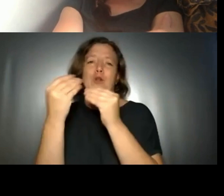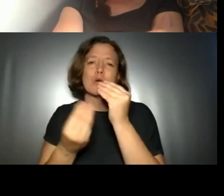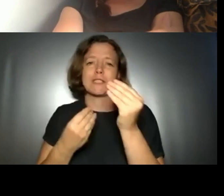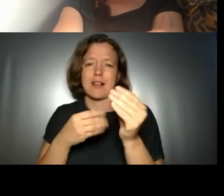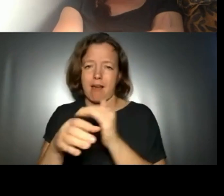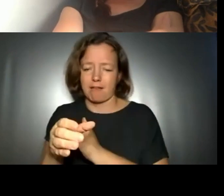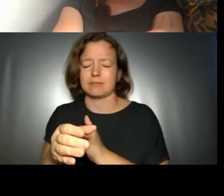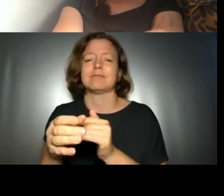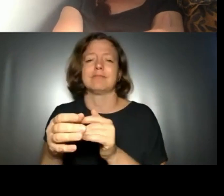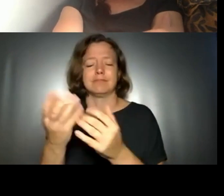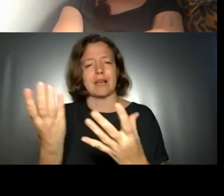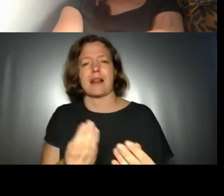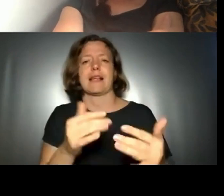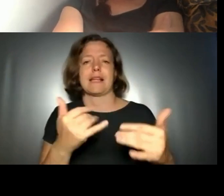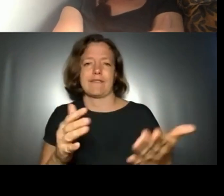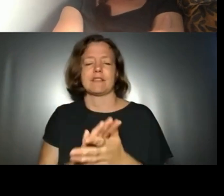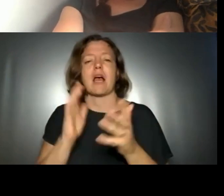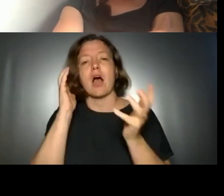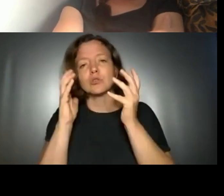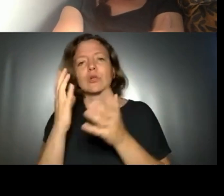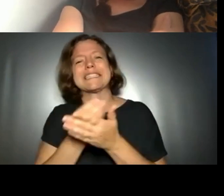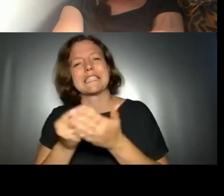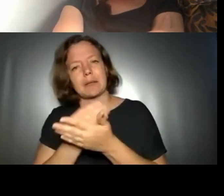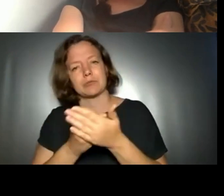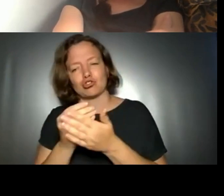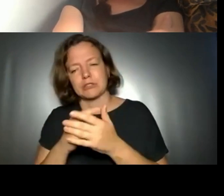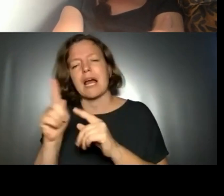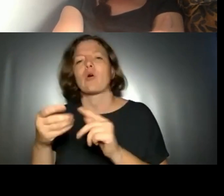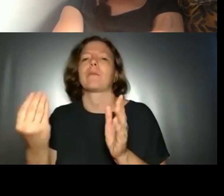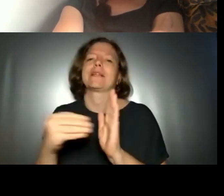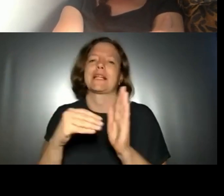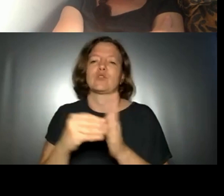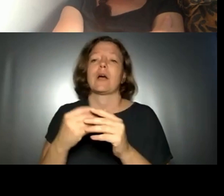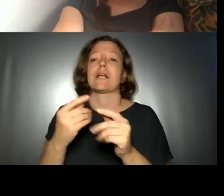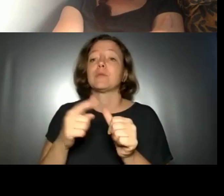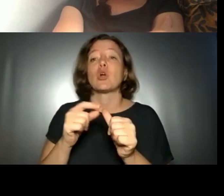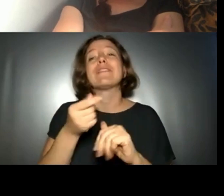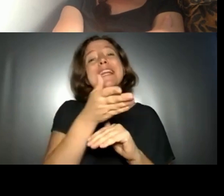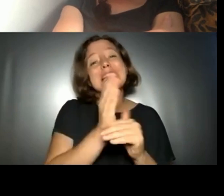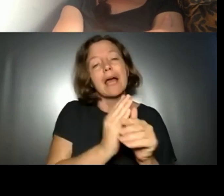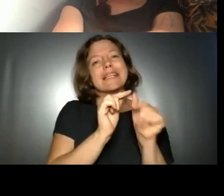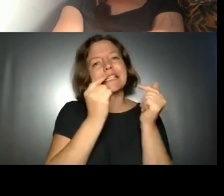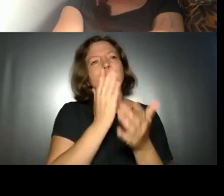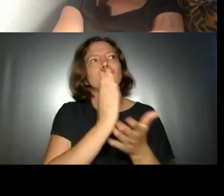So, one of the members of our team is now very knowledgeable in the area of audio description.